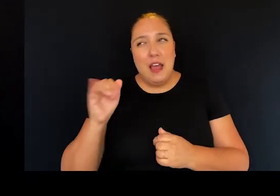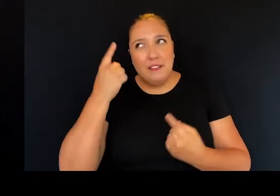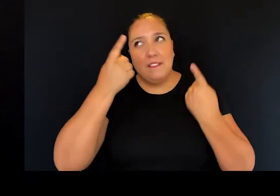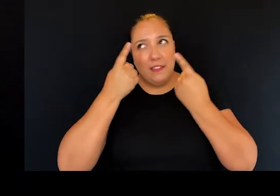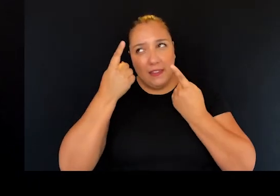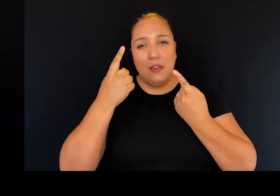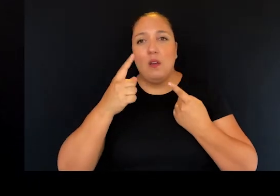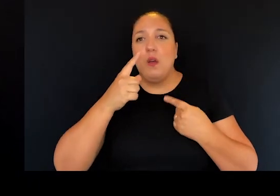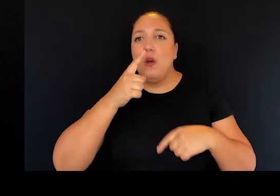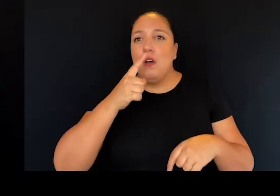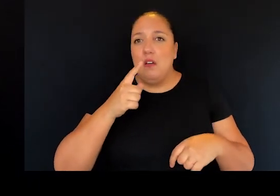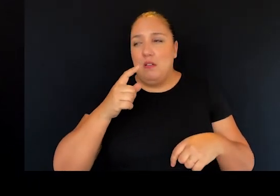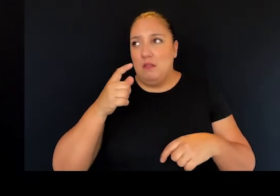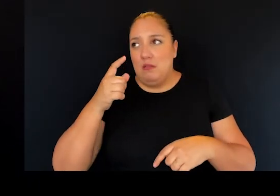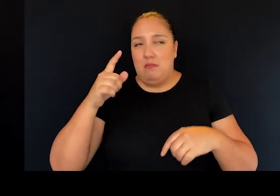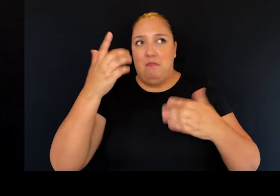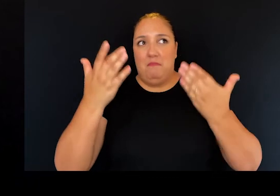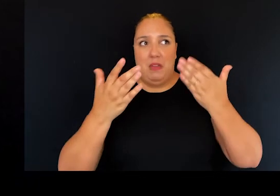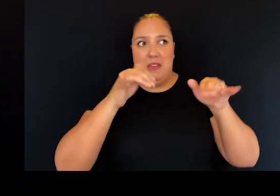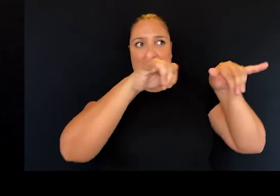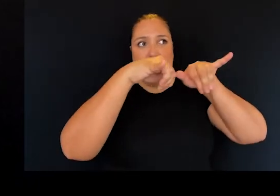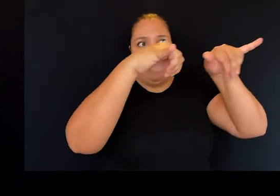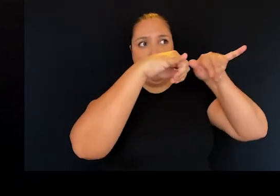and making sure that that standard applies across the board.